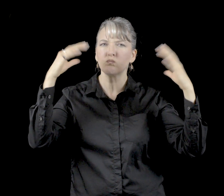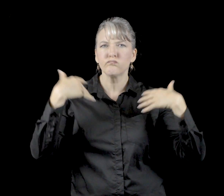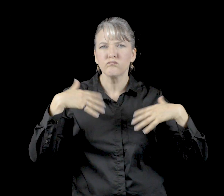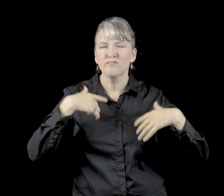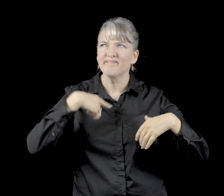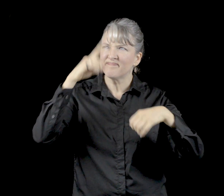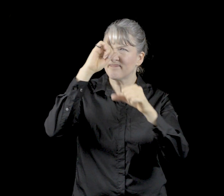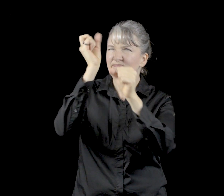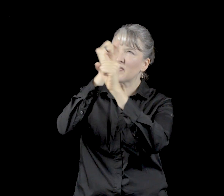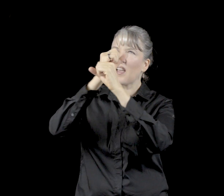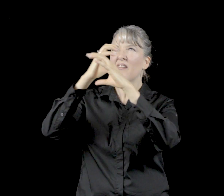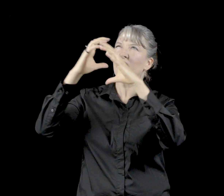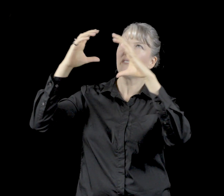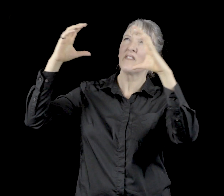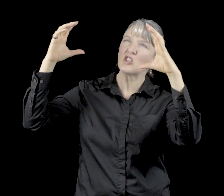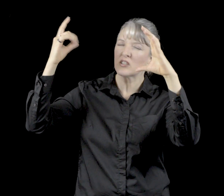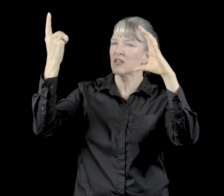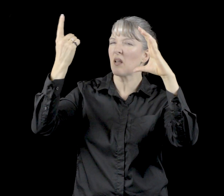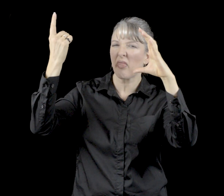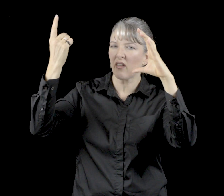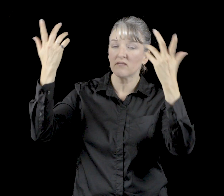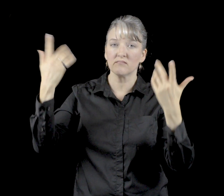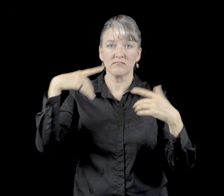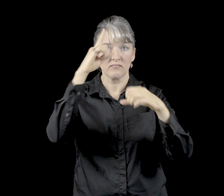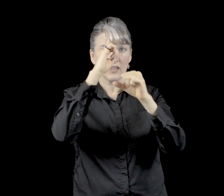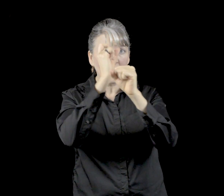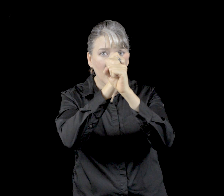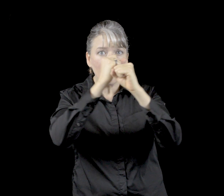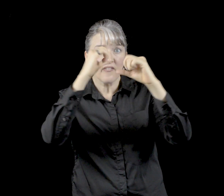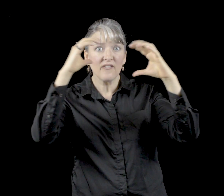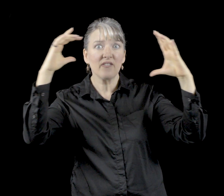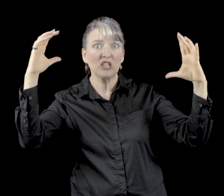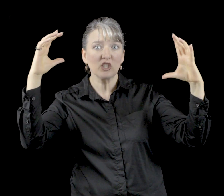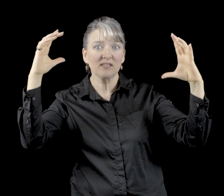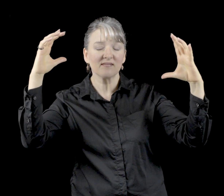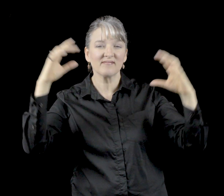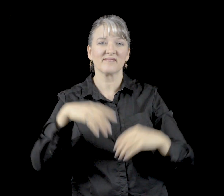Or I behold, fancy, imagine something. Or conceptualize, conceive, think up